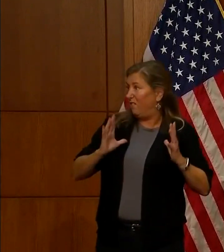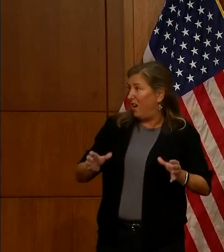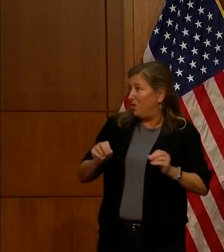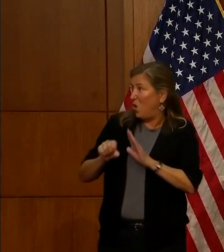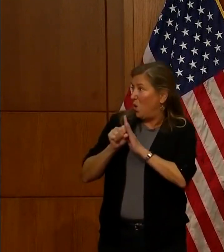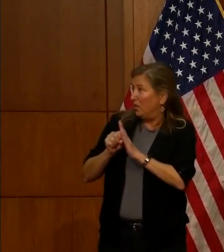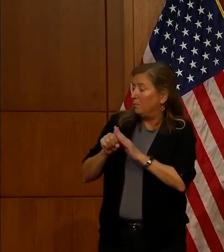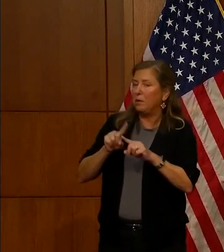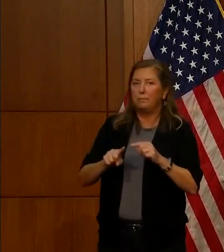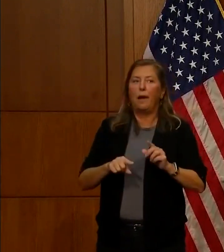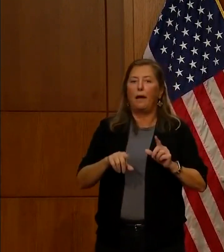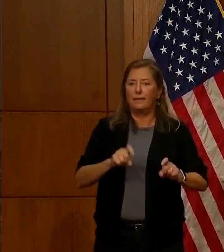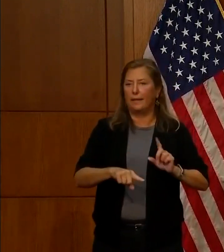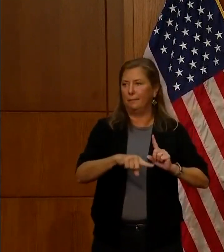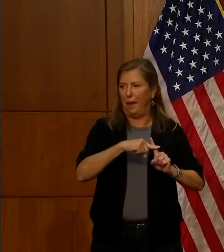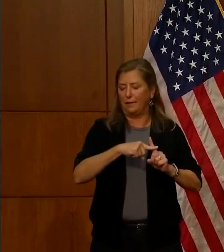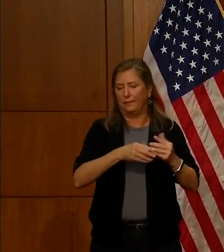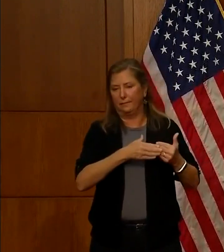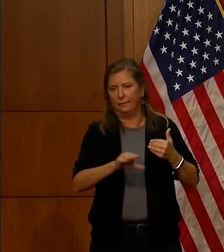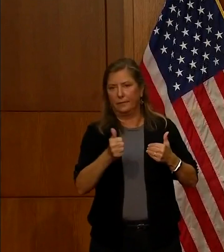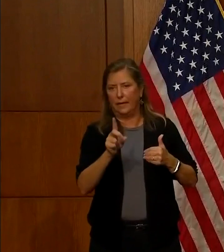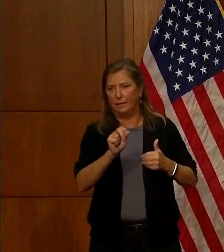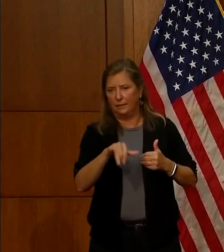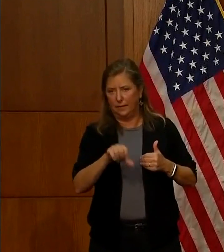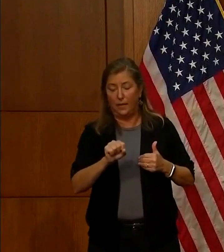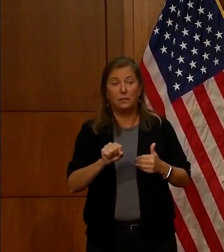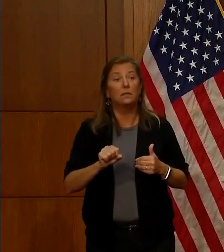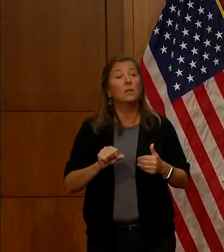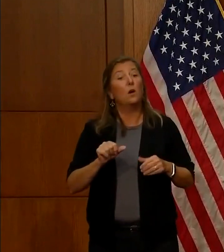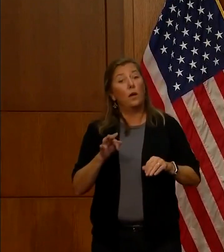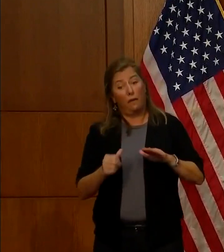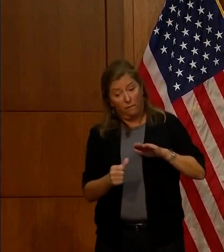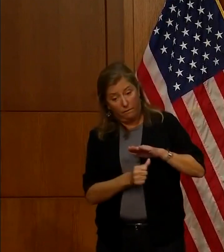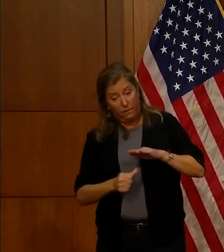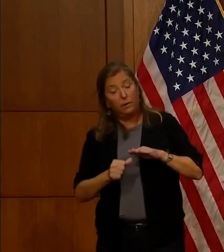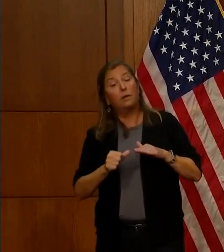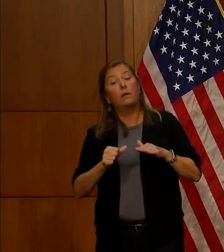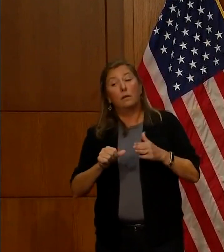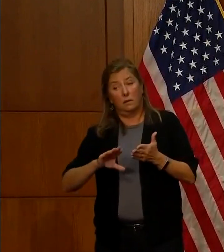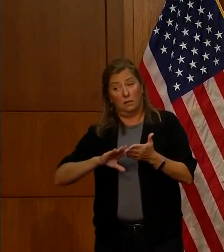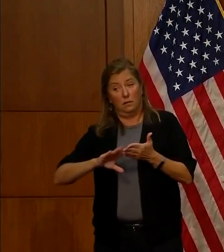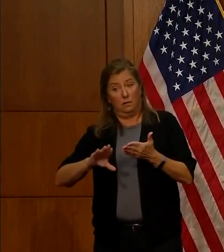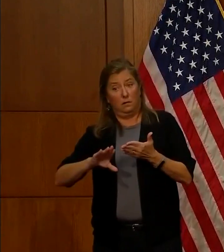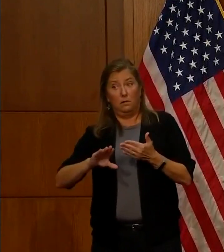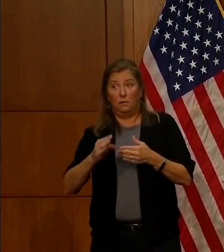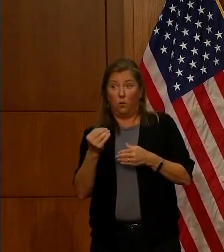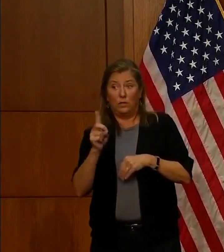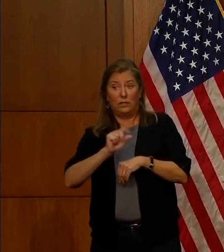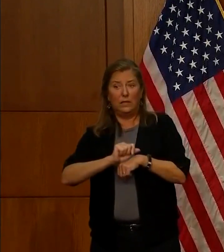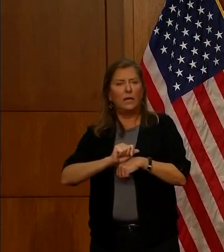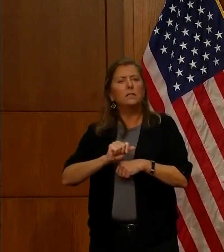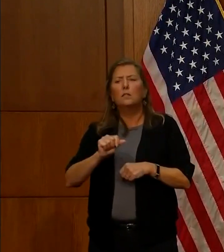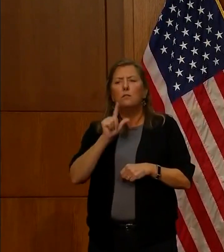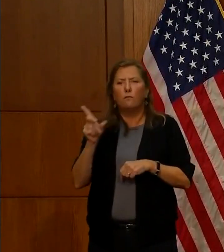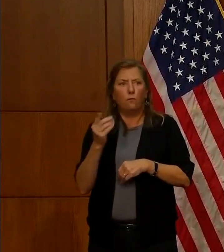SYMPTOMATIC THE DATE OF YOUR TEST- AND SO THOSE WHO WERE TO TEST POSITIVE FOR KOBE TO HAVE